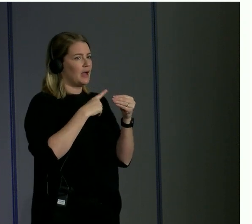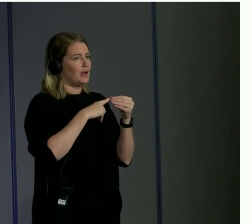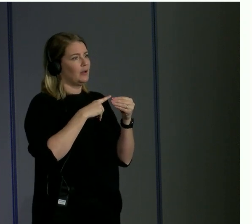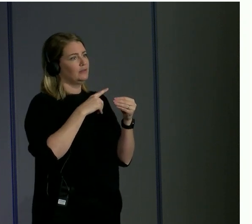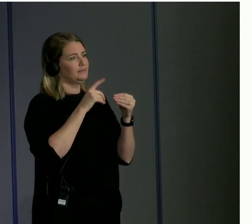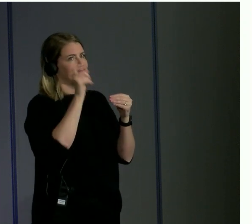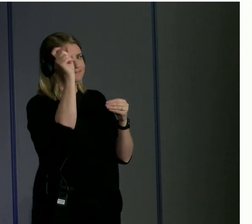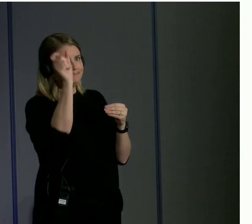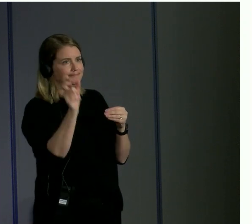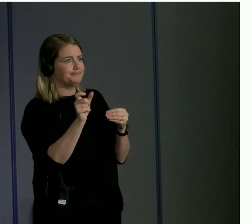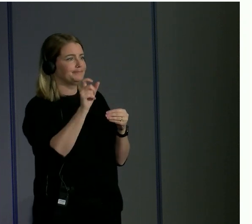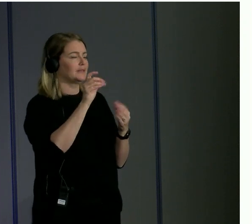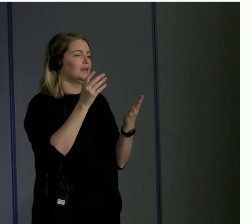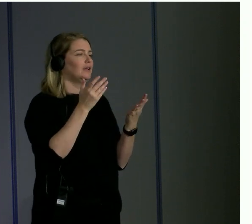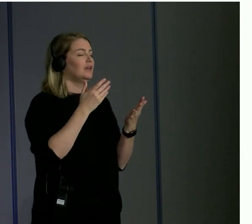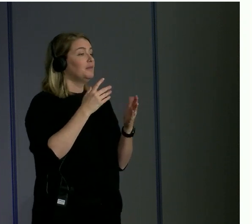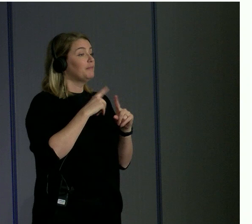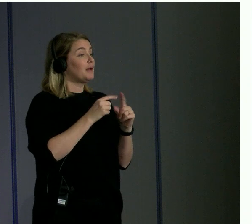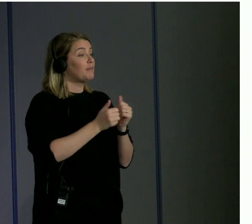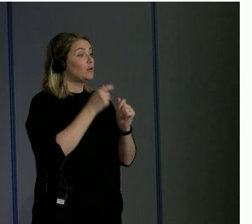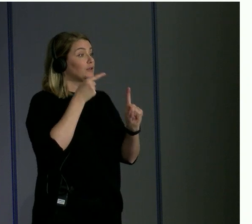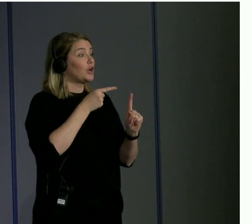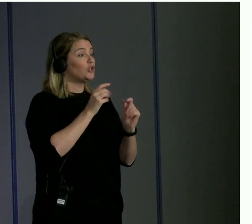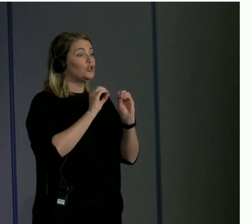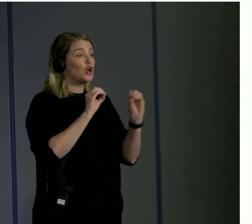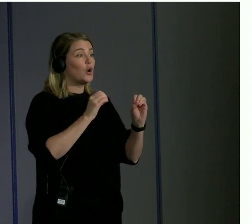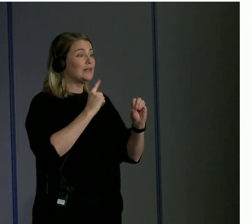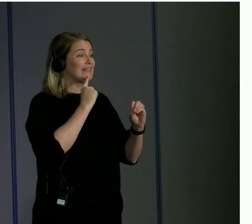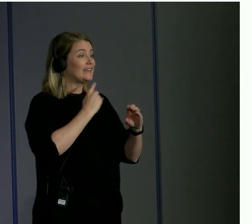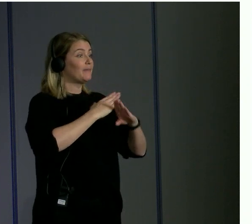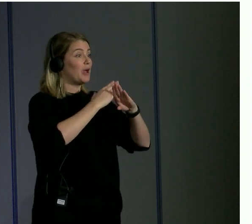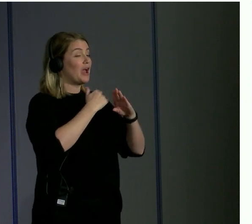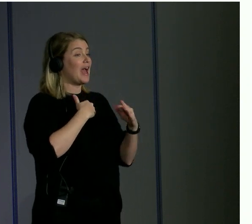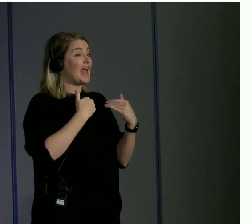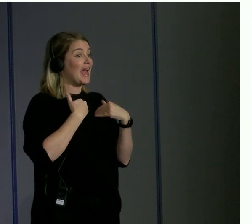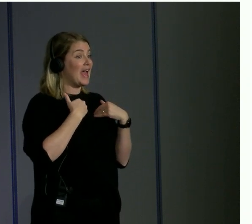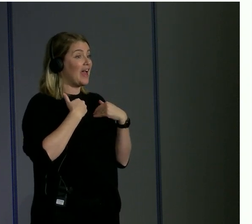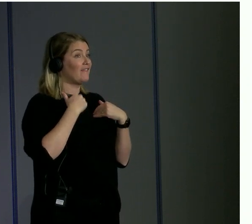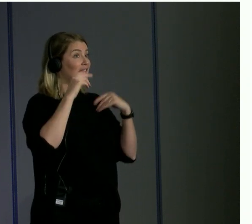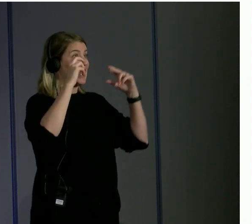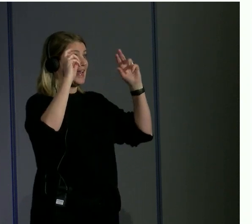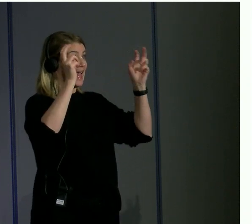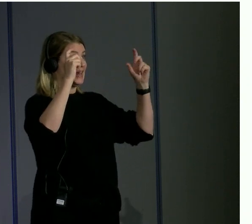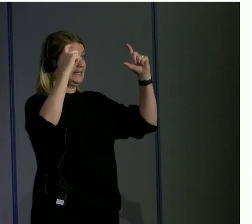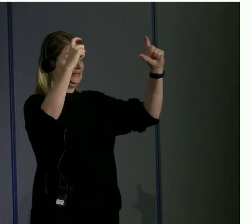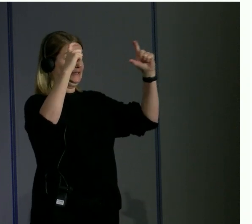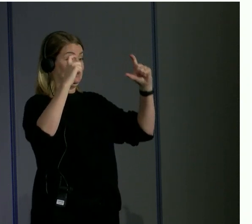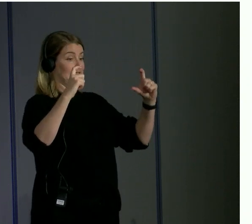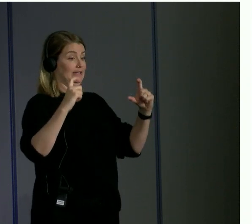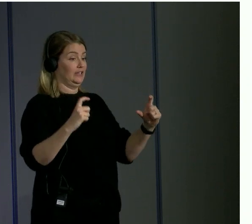like that. But most part, no significant barrier means I have heading to allow my user to move